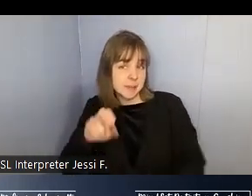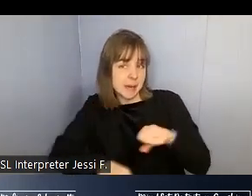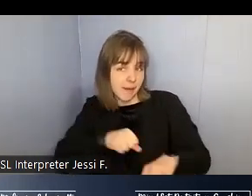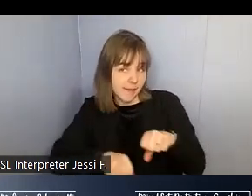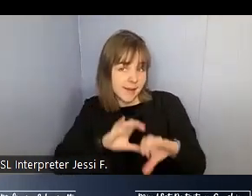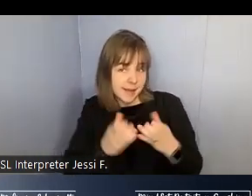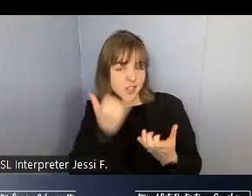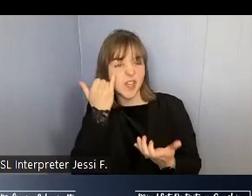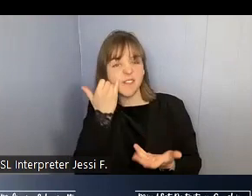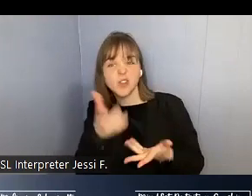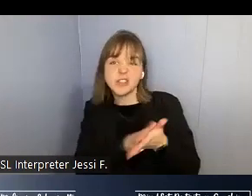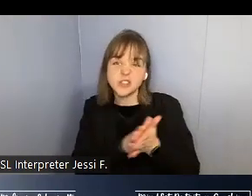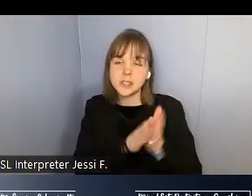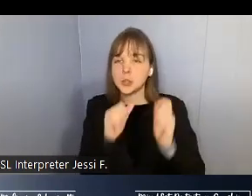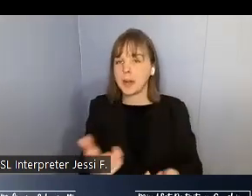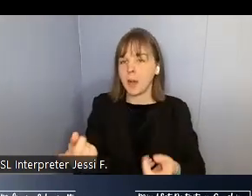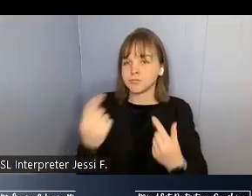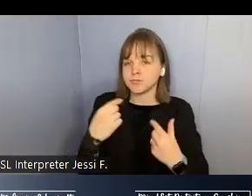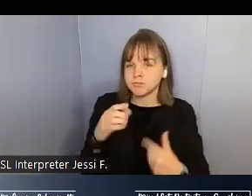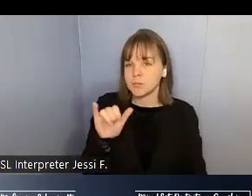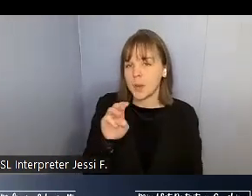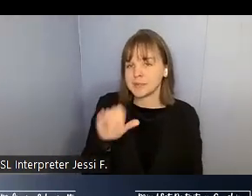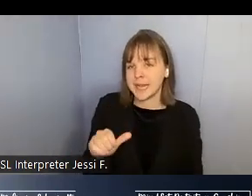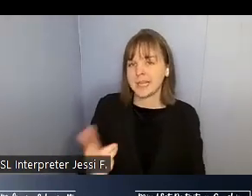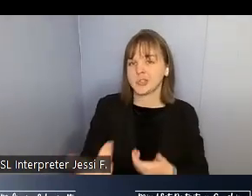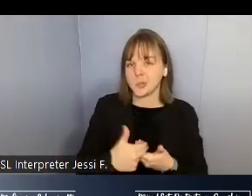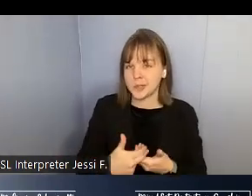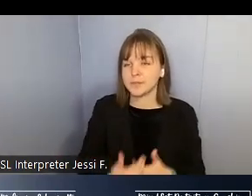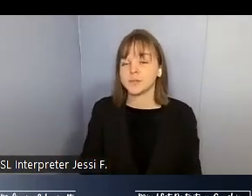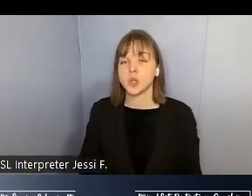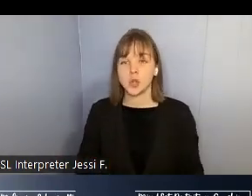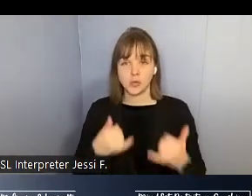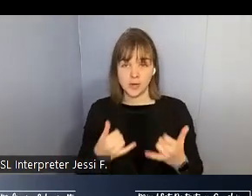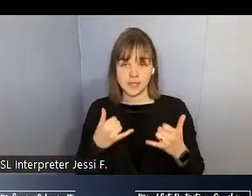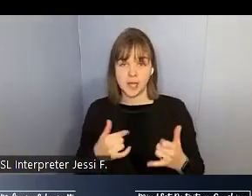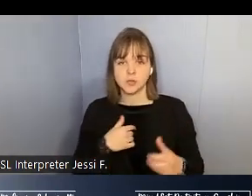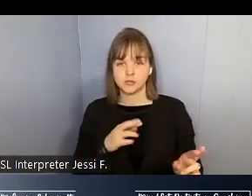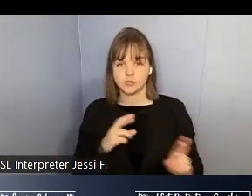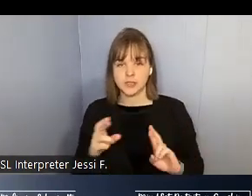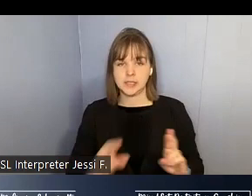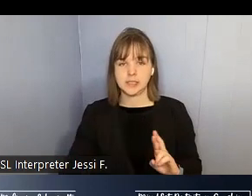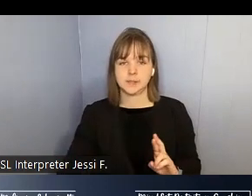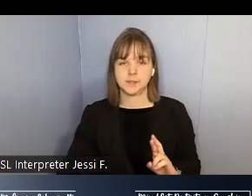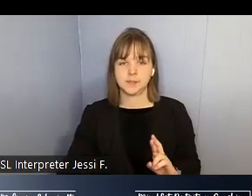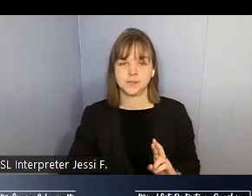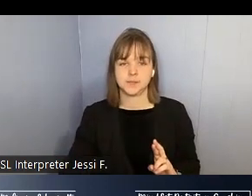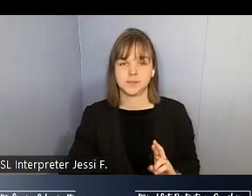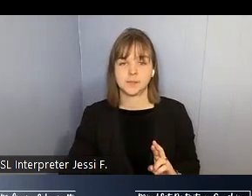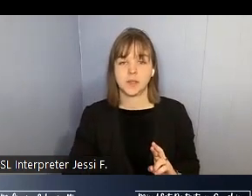and join us. Let's get right into this. I've got some notes in front of me